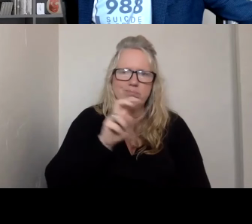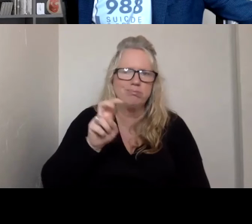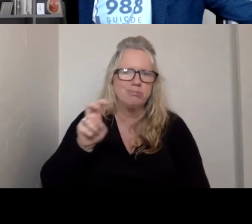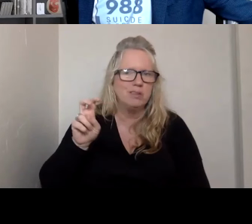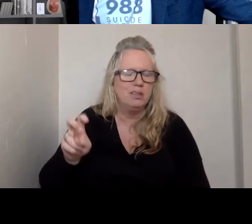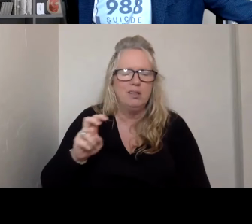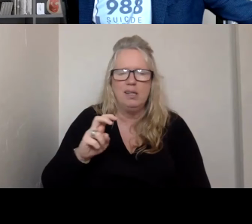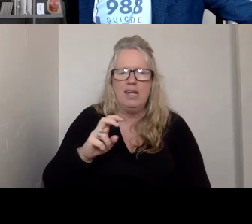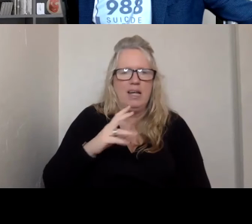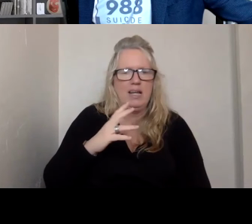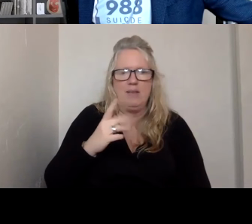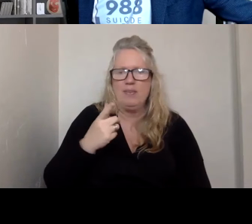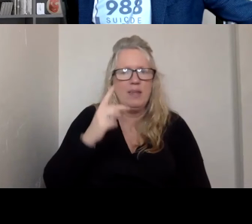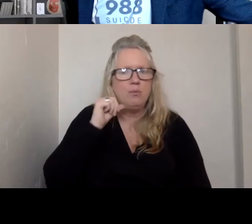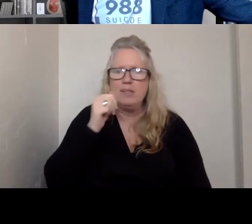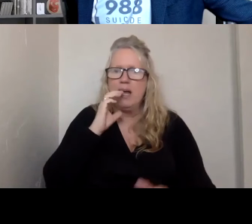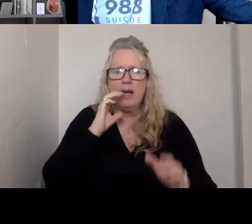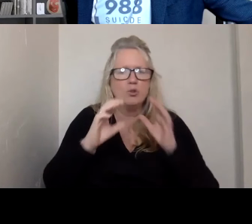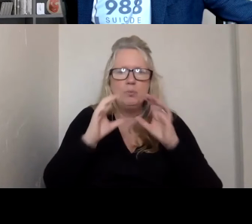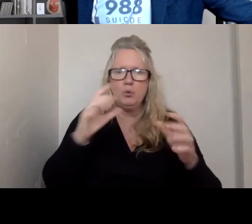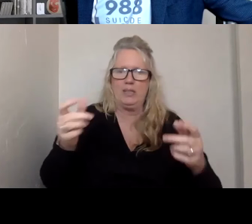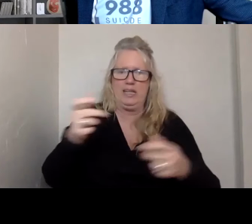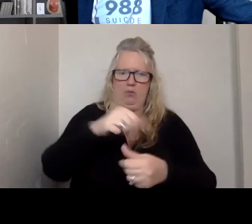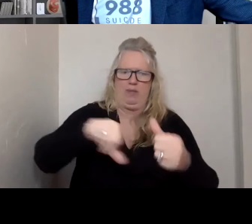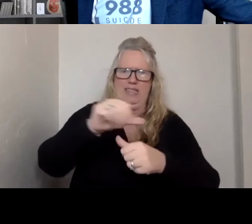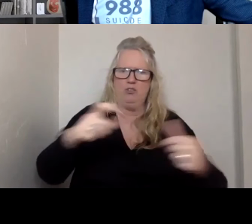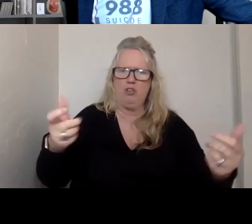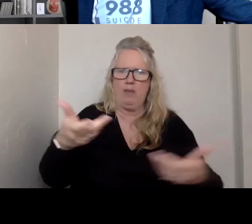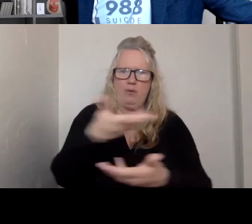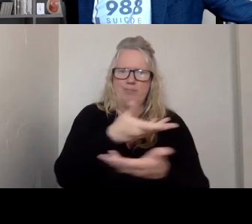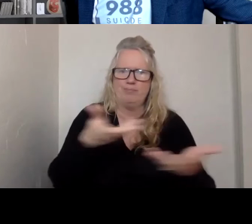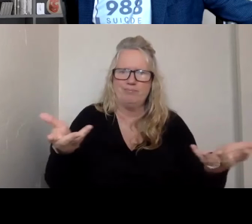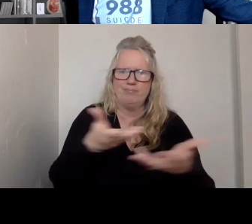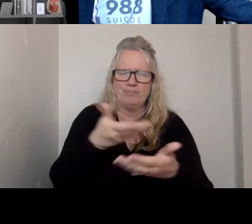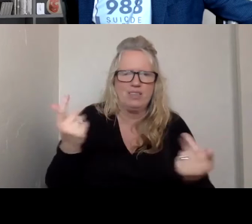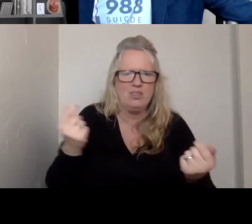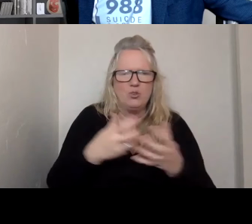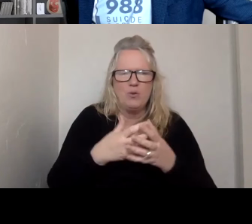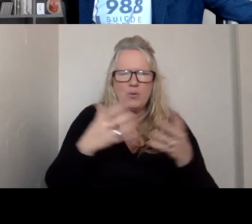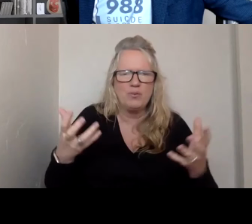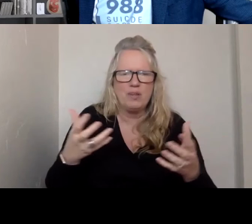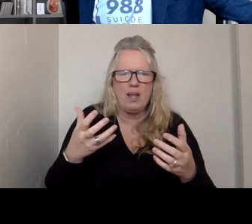WHO WOULD NOT COMMUNICATE AND I FELT LIKE THERE WAS A LOT OF -- WE COULD HAVE MADE A